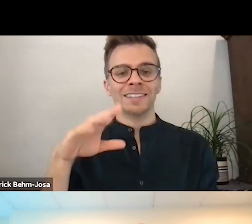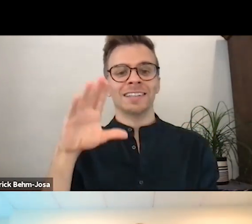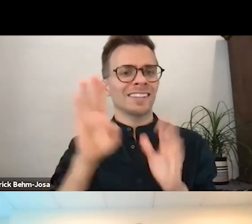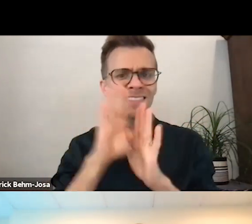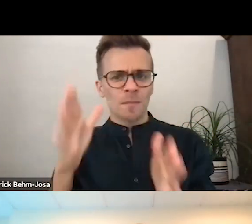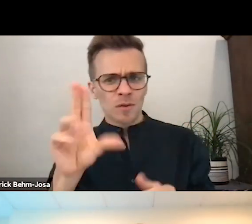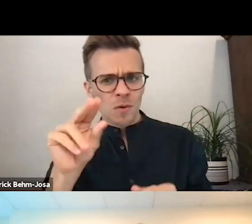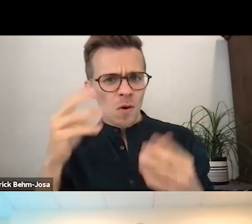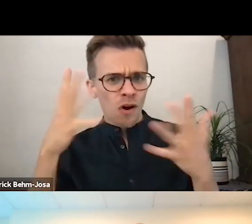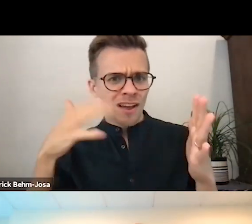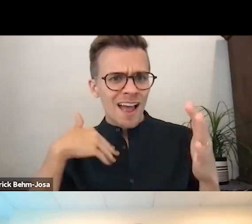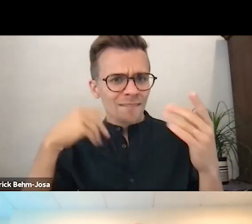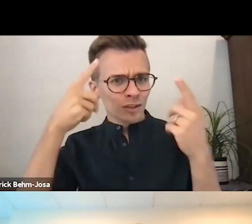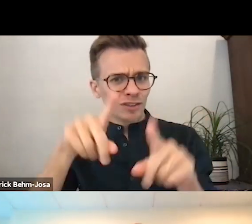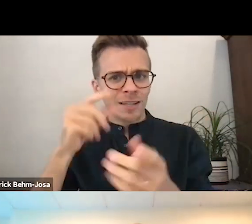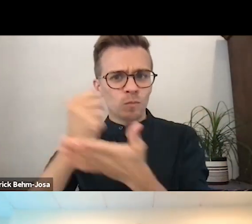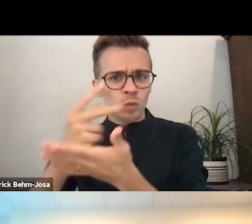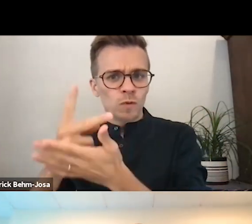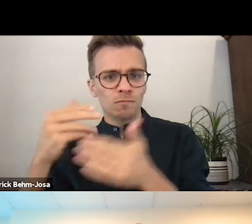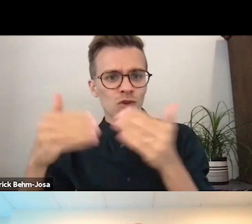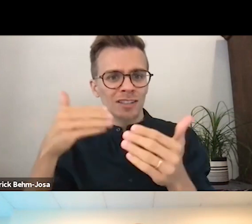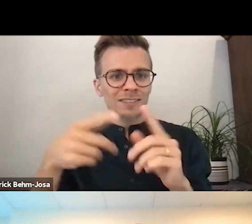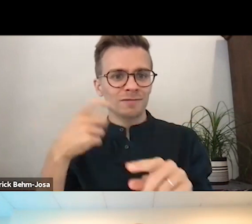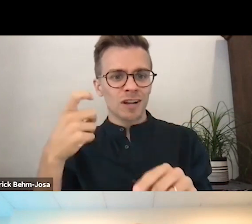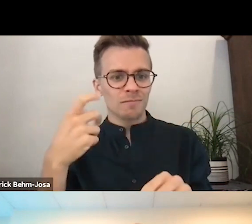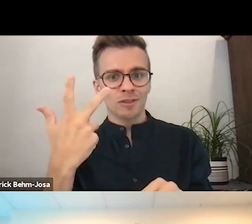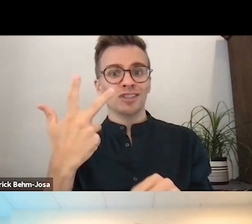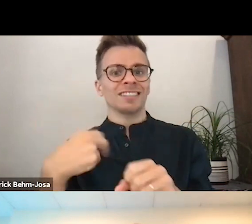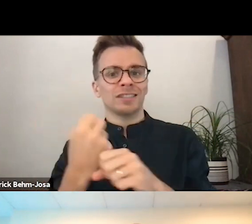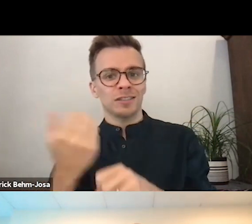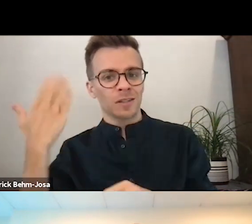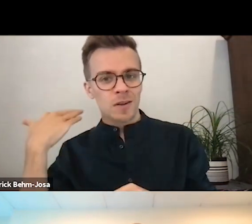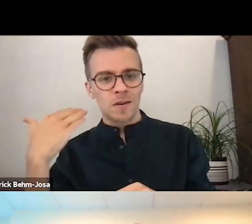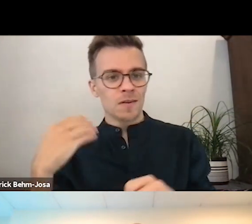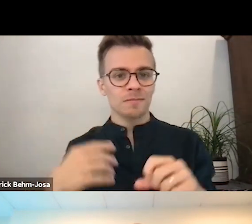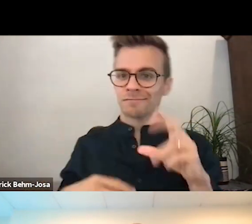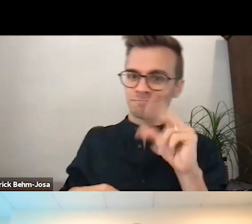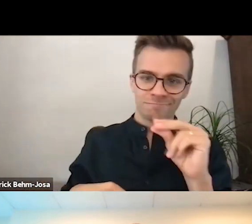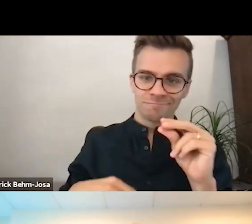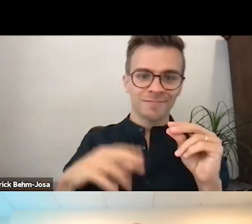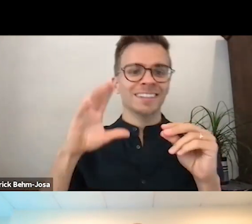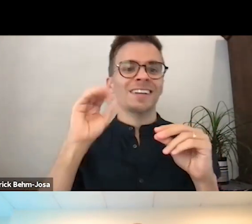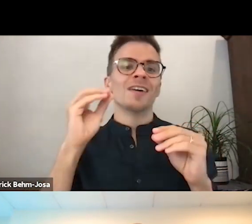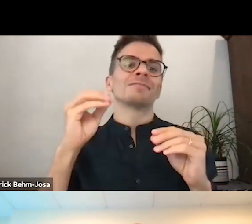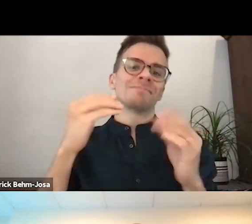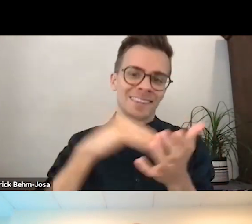add more affordable housing units, and the developer said, "Look, we already have this process approved from 3 years ago."